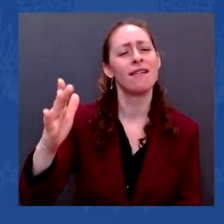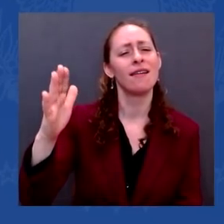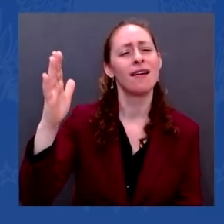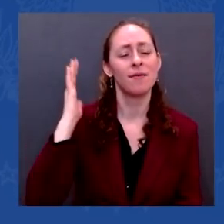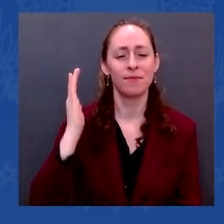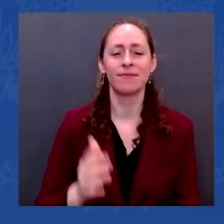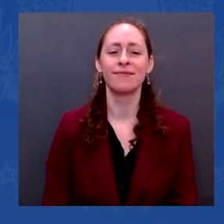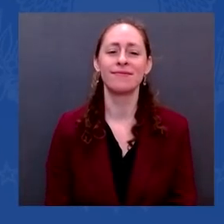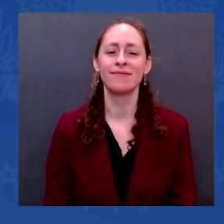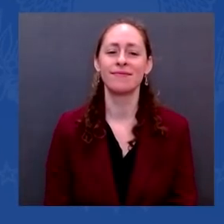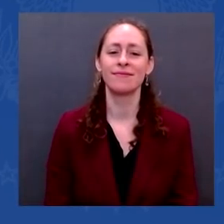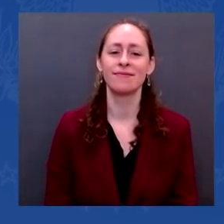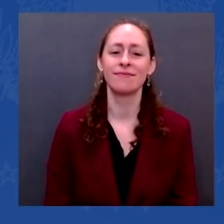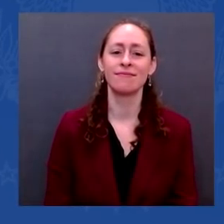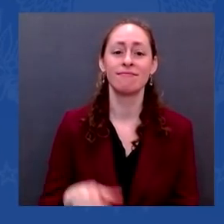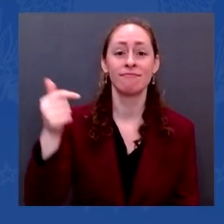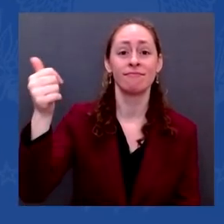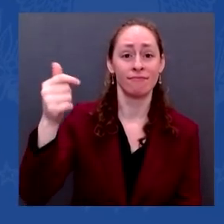A young boy who overcame a stutter